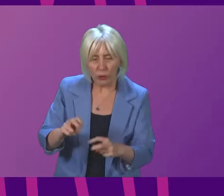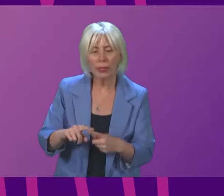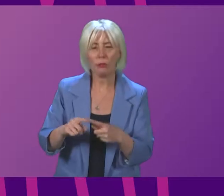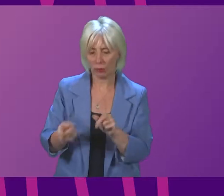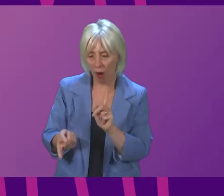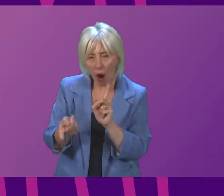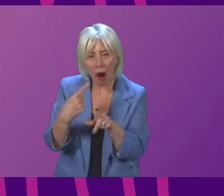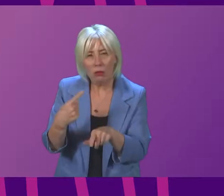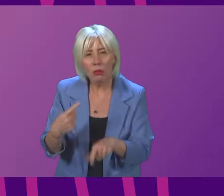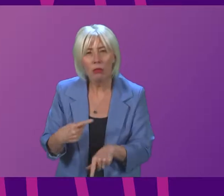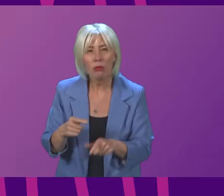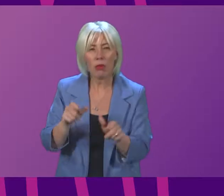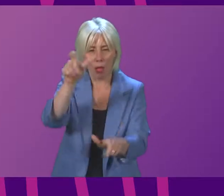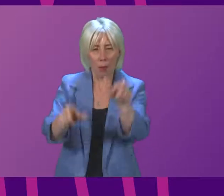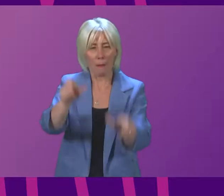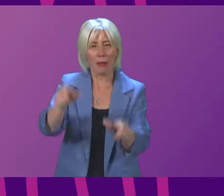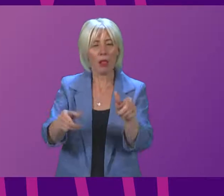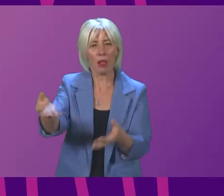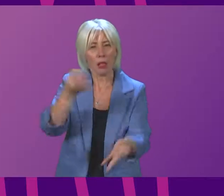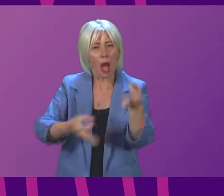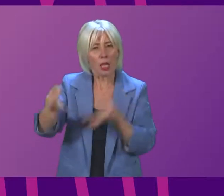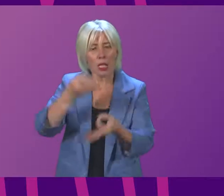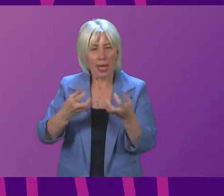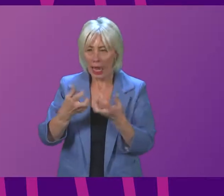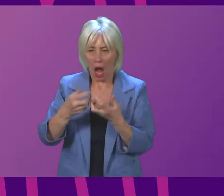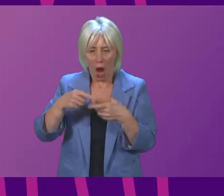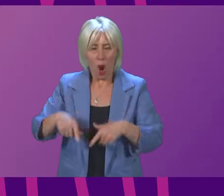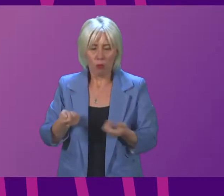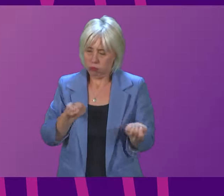questions that people have about how the pandemic has been handled in Scotland.